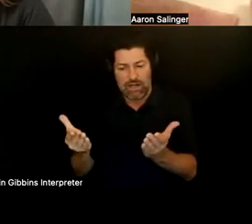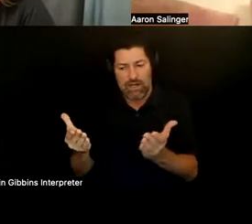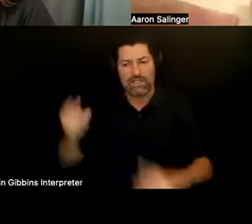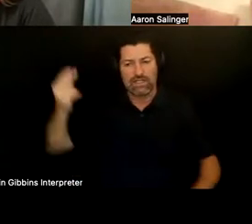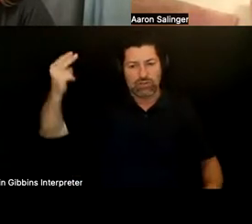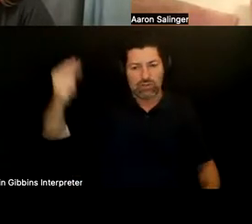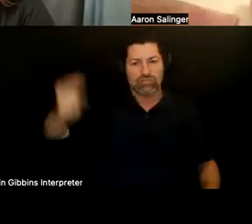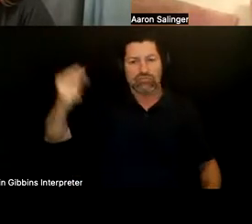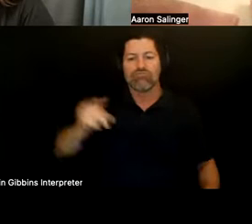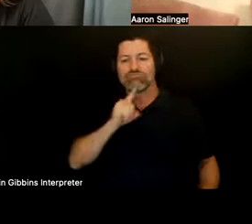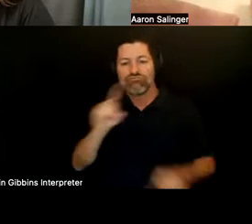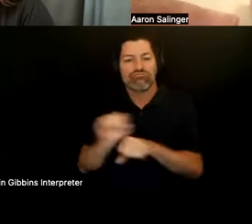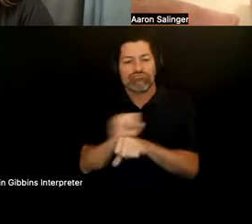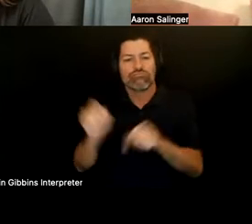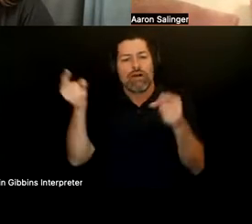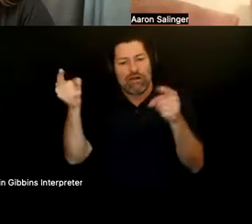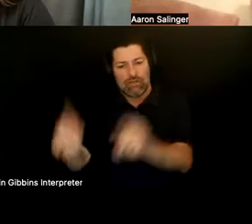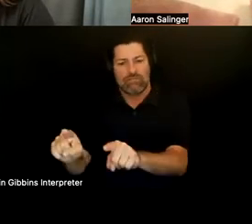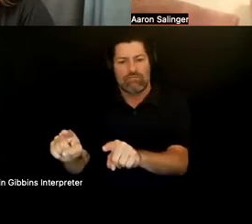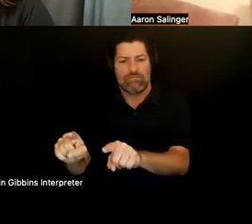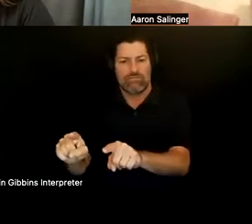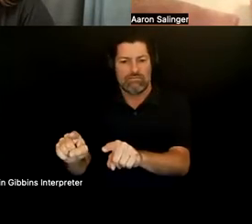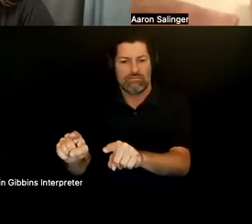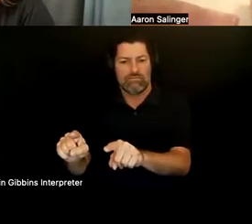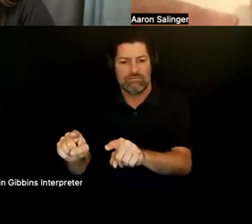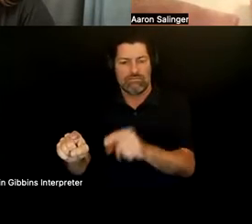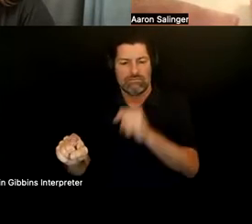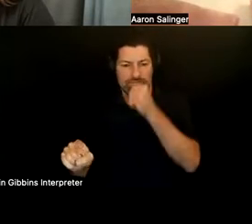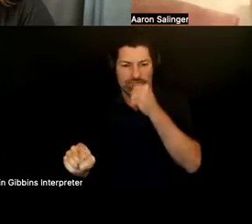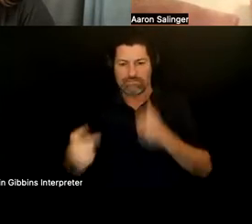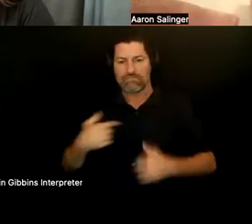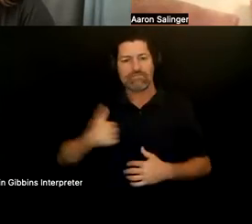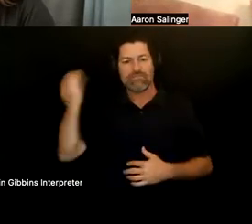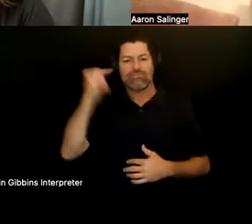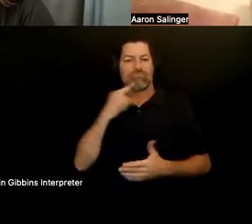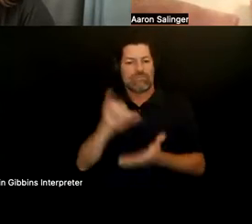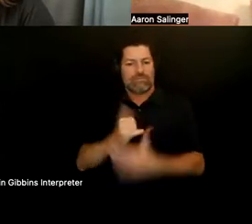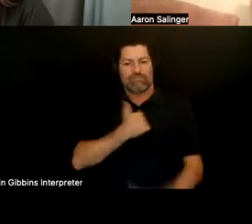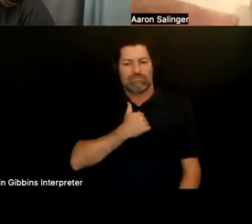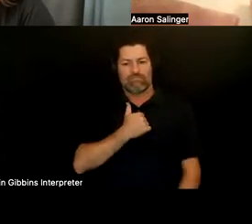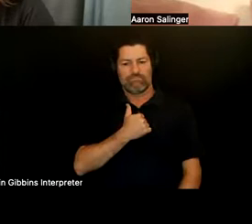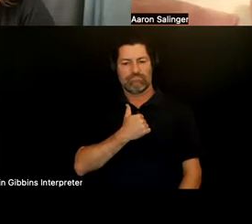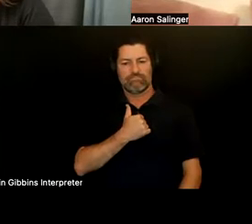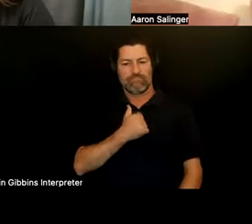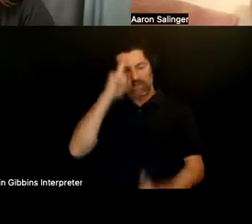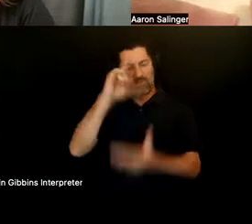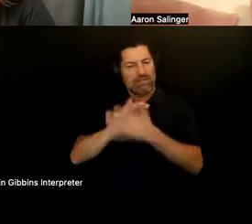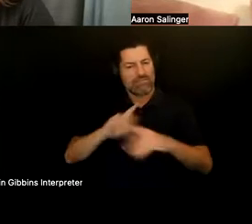real. 19:54:41 I I'm not gonna make that plane for myself That's not my belief that's not my practice to me.